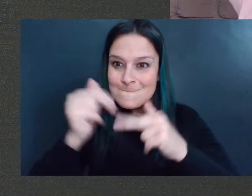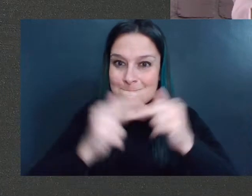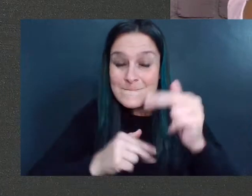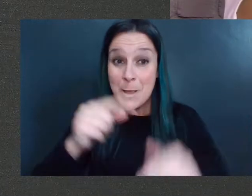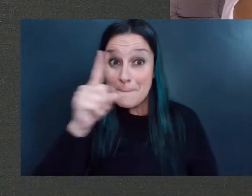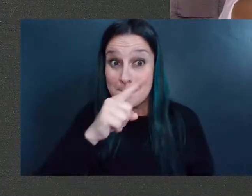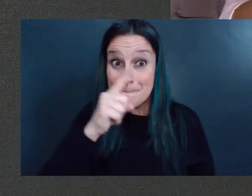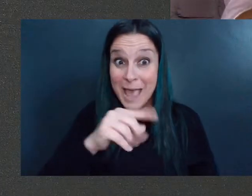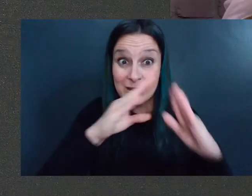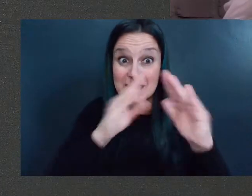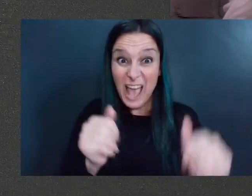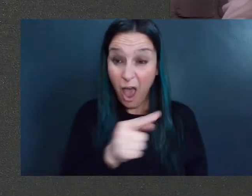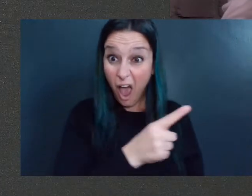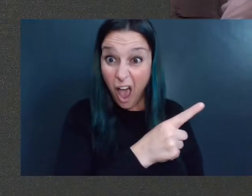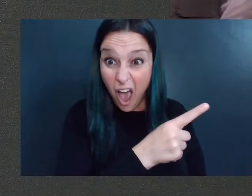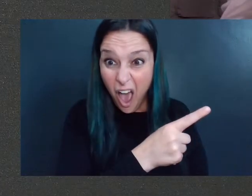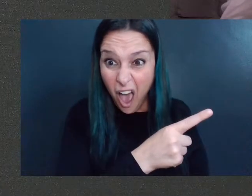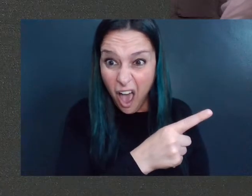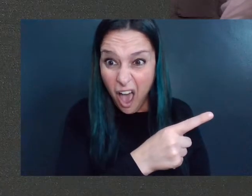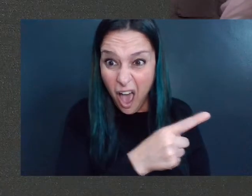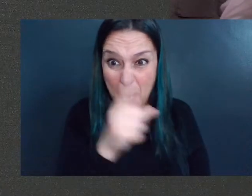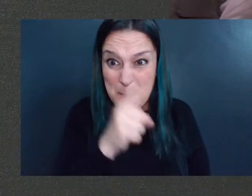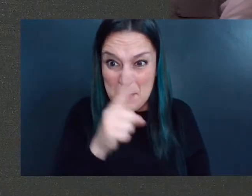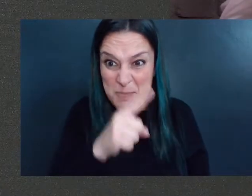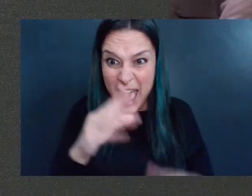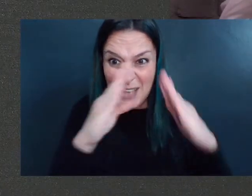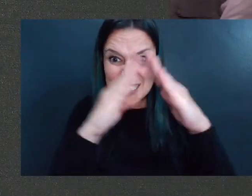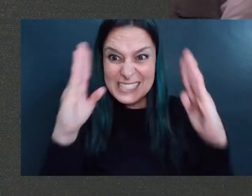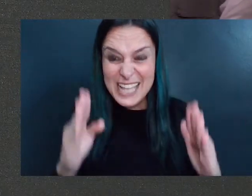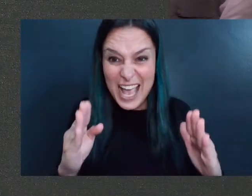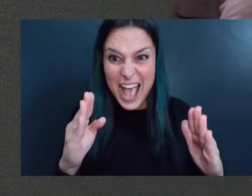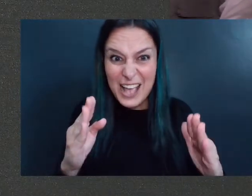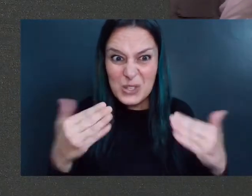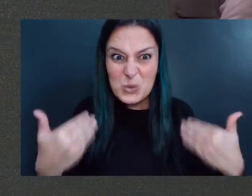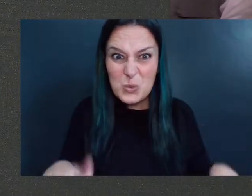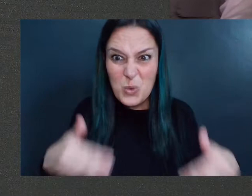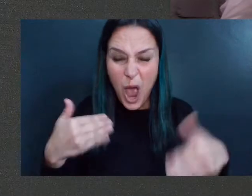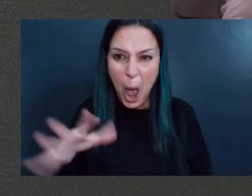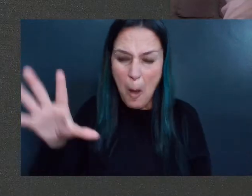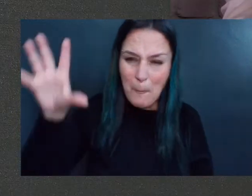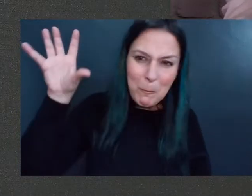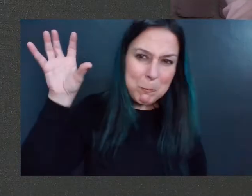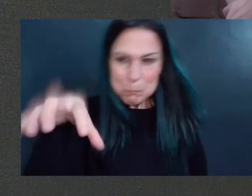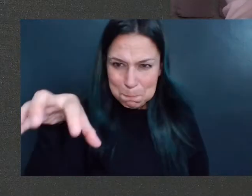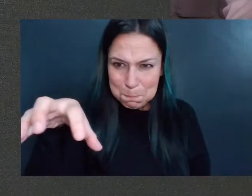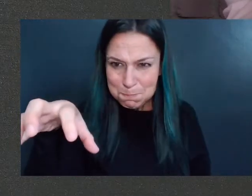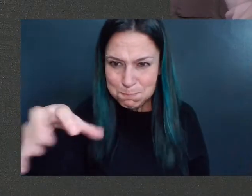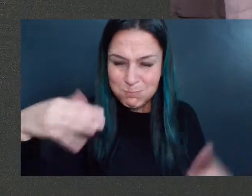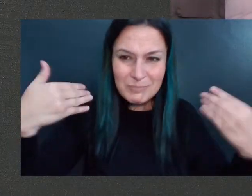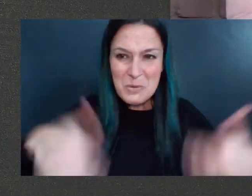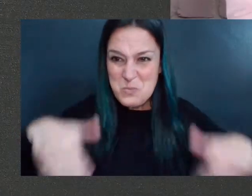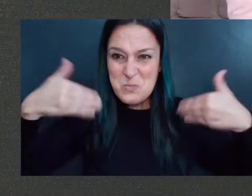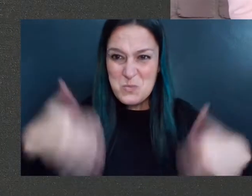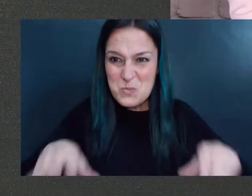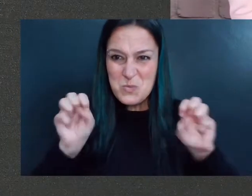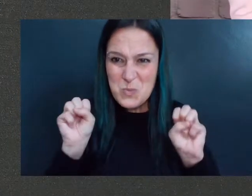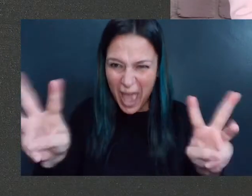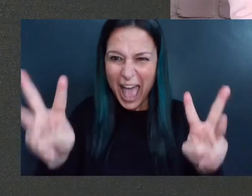Look at his mouse house. Oh my goodness that's a pretty big mouse actually, isn't it?